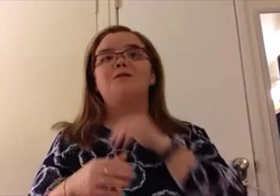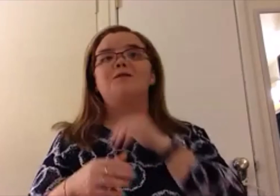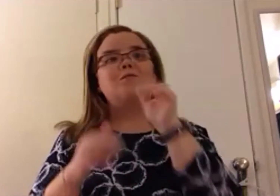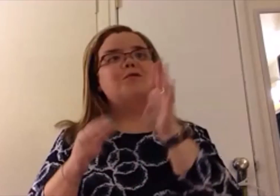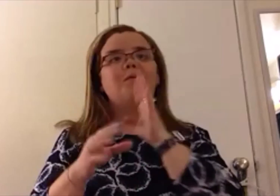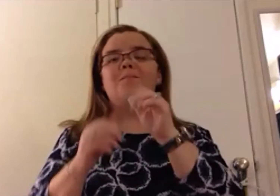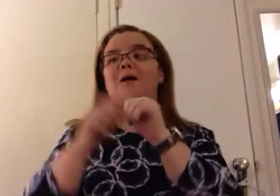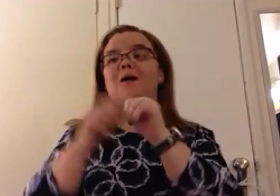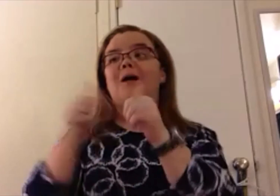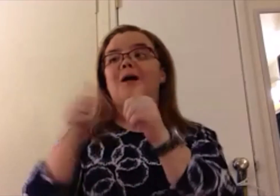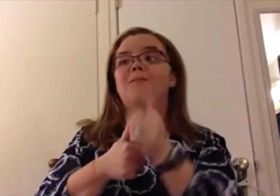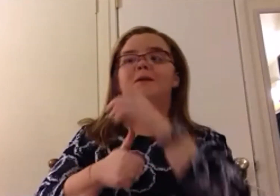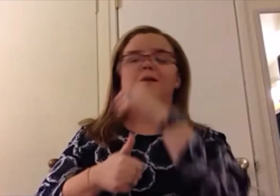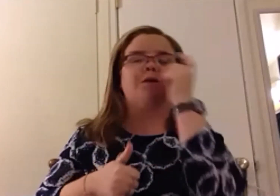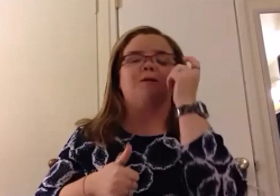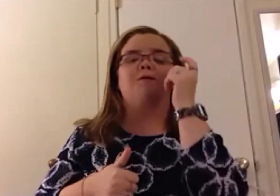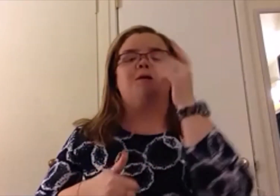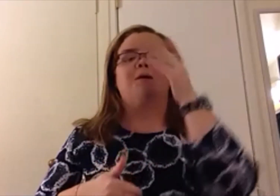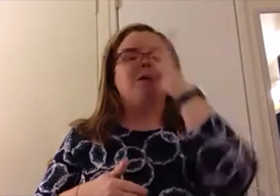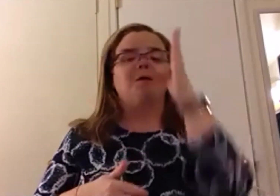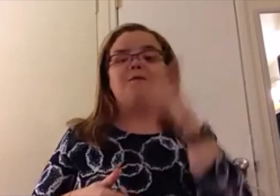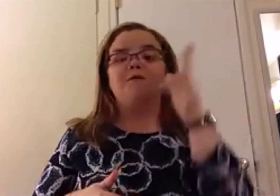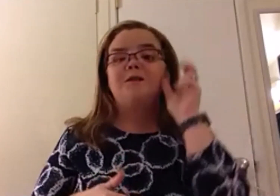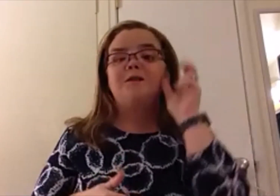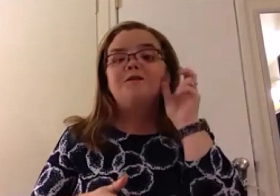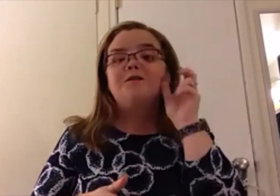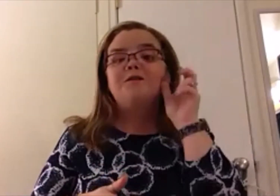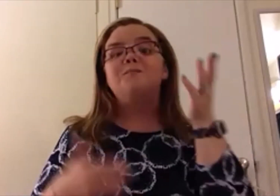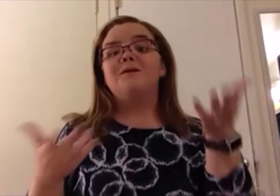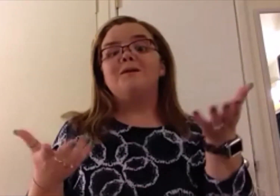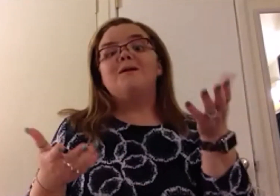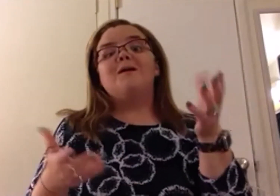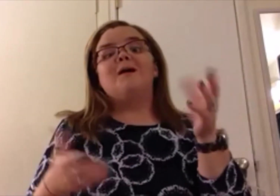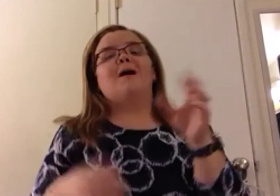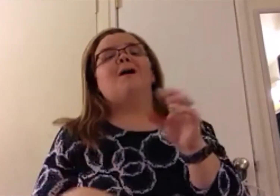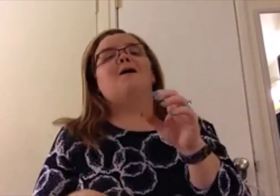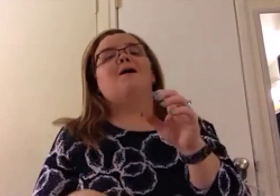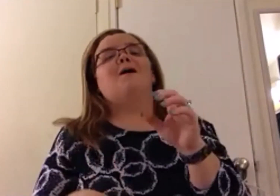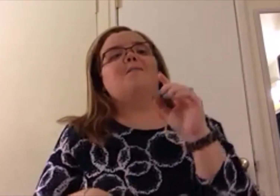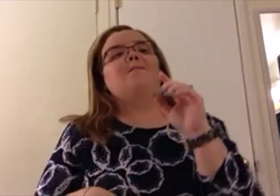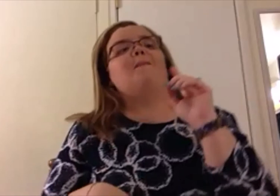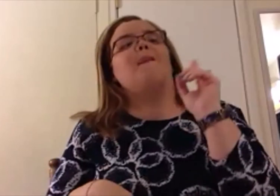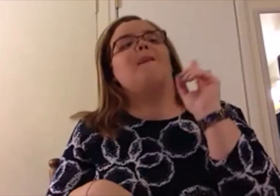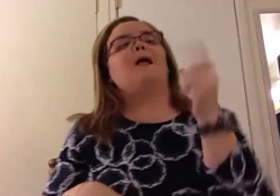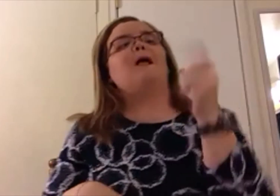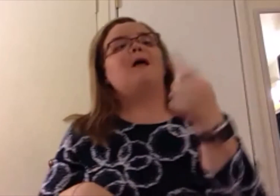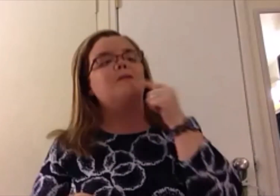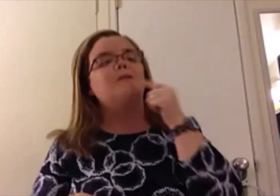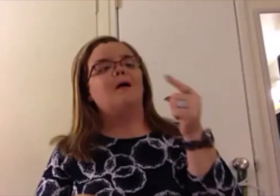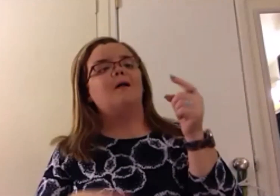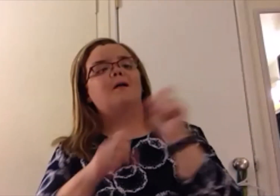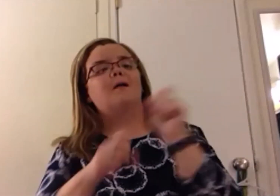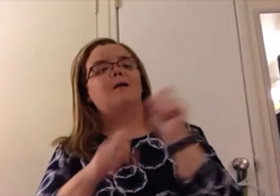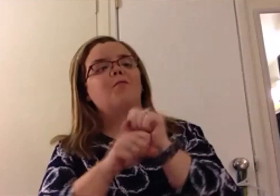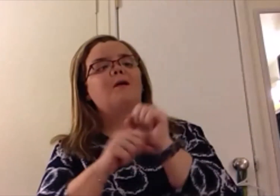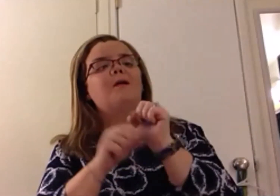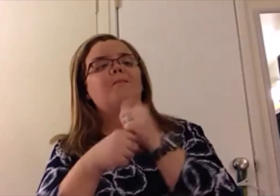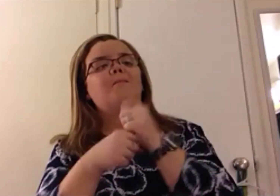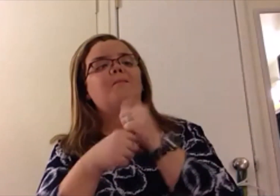talk behind me because i'll never hear you um and i always tell an employee to make sure